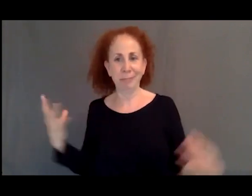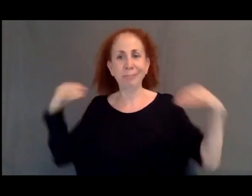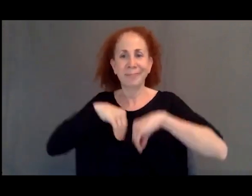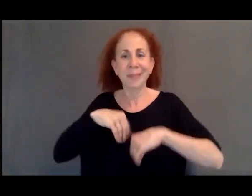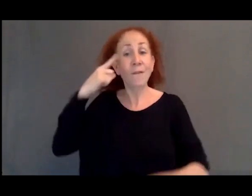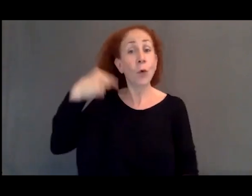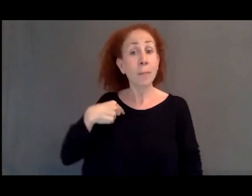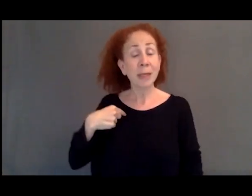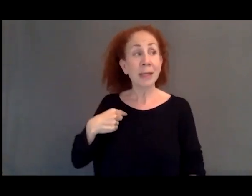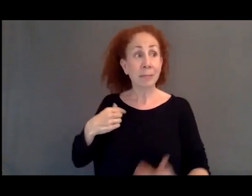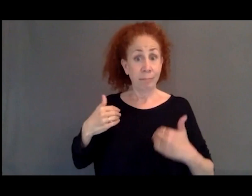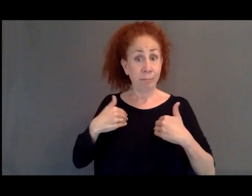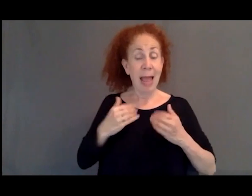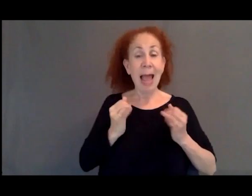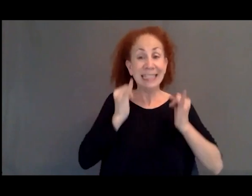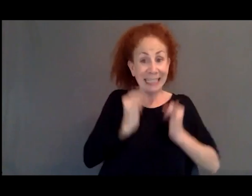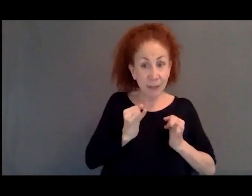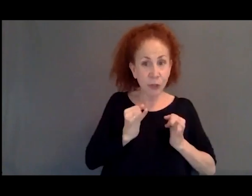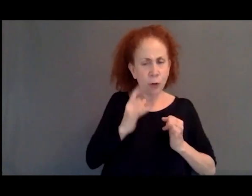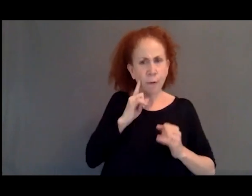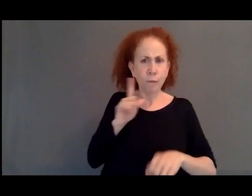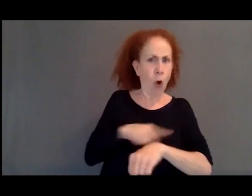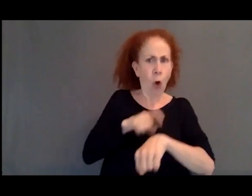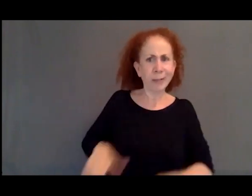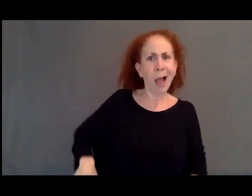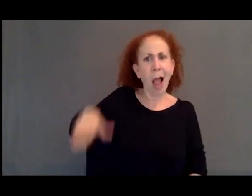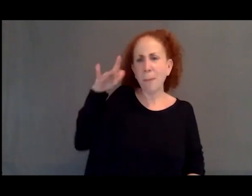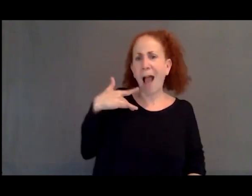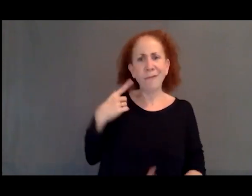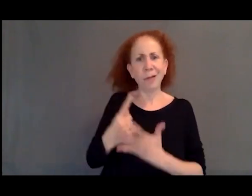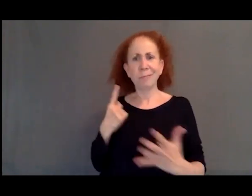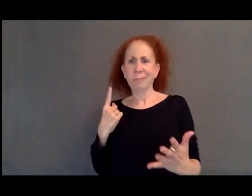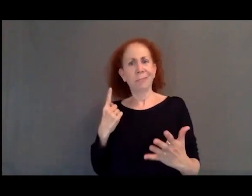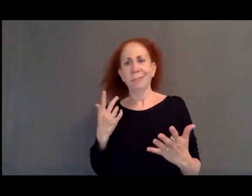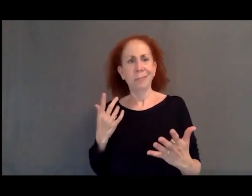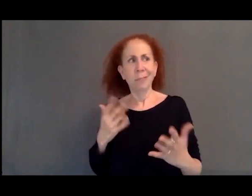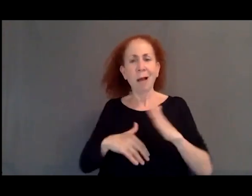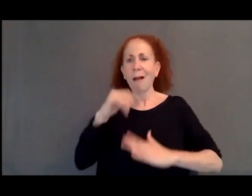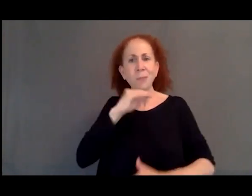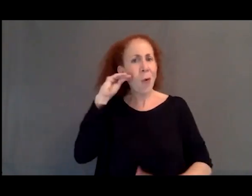long time, I always felt out of place for the reasons that you're gesturing at. Never felt comfortable at home at my parents' house